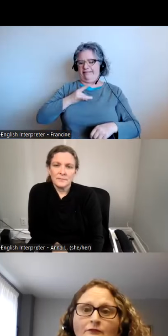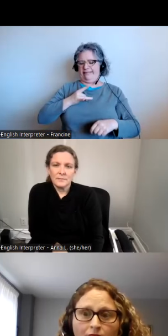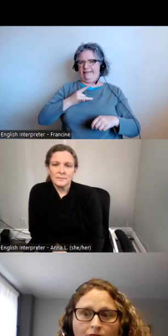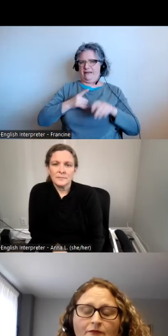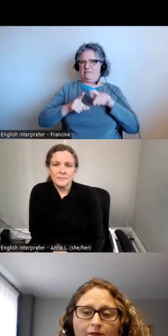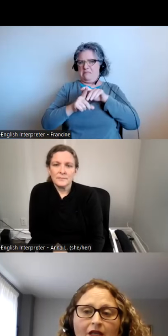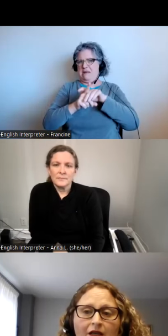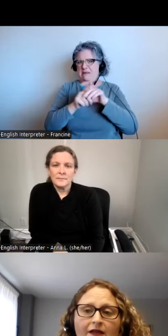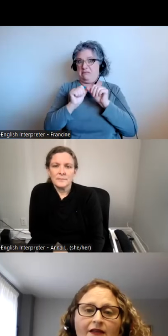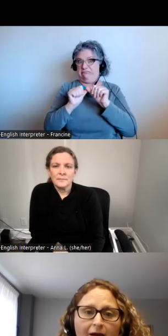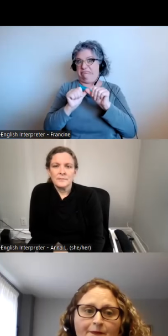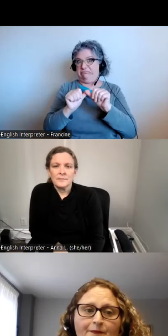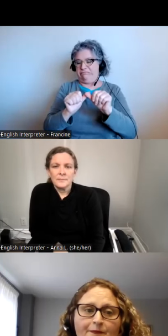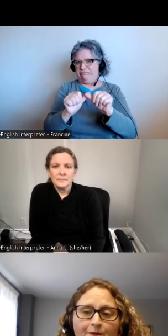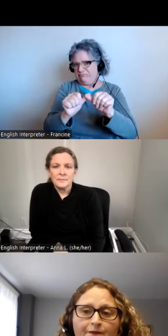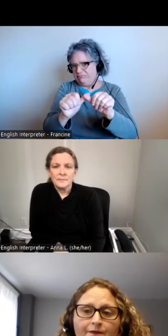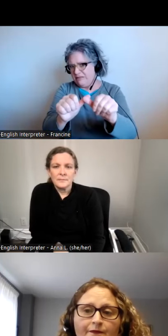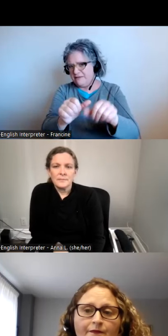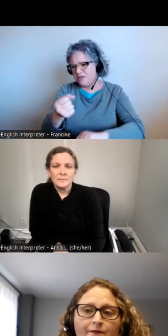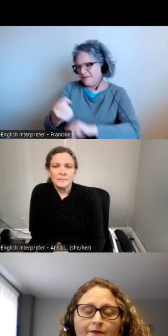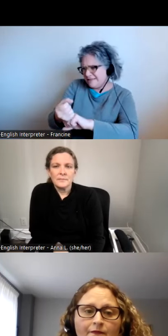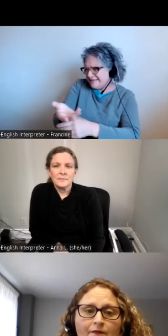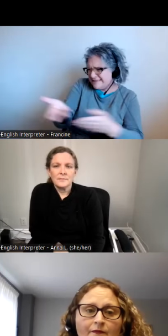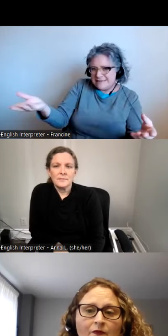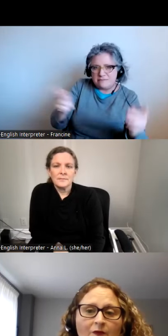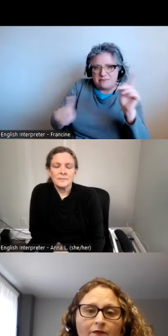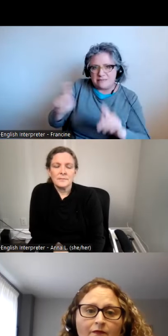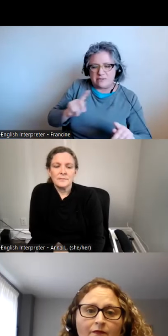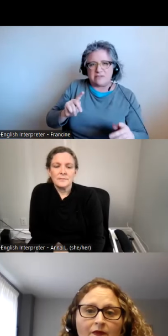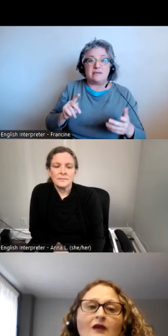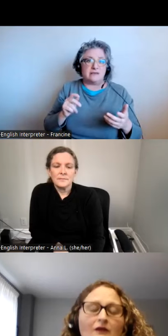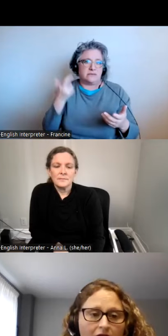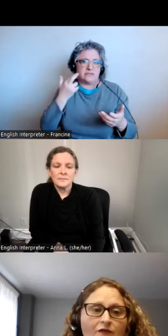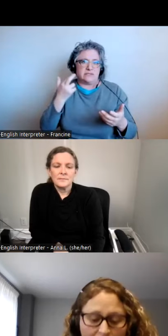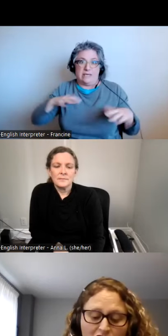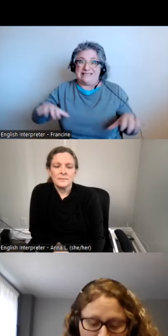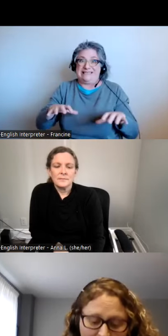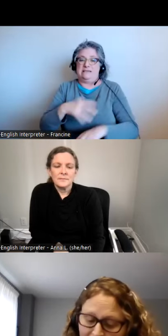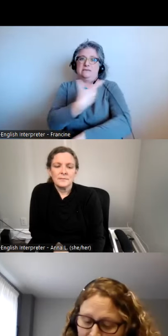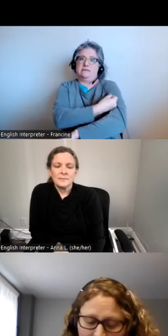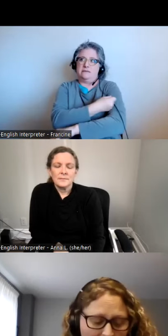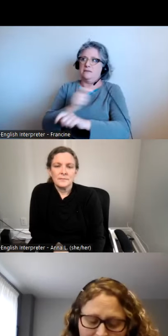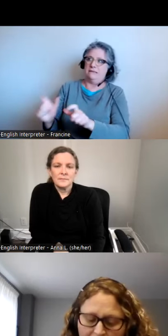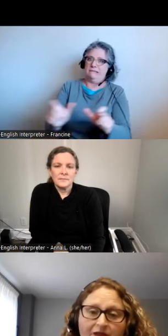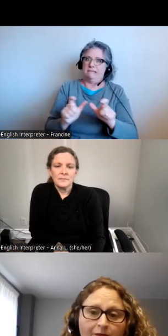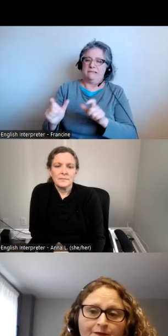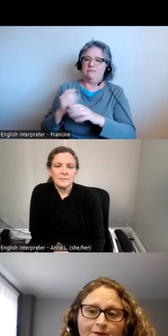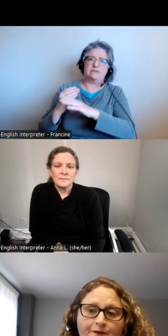» Allison Boyce: Yes. » Kim Adlard: Which is really key for folks to be able to get that support. So that's